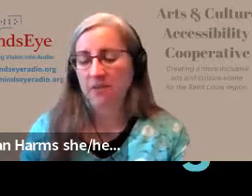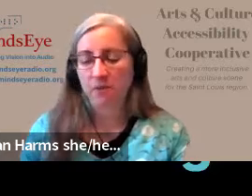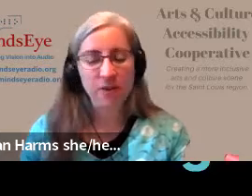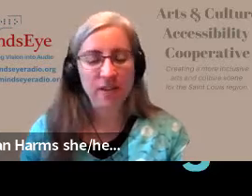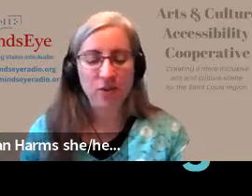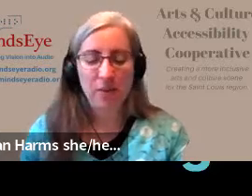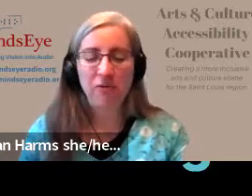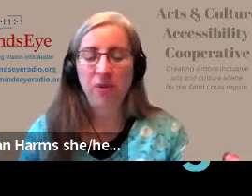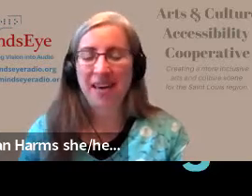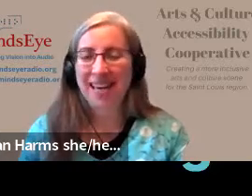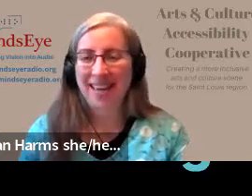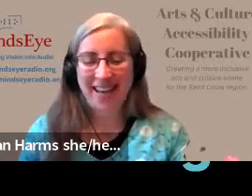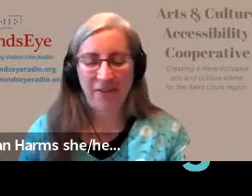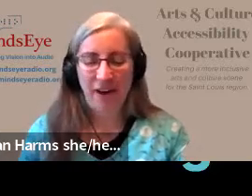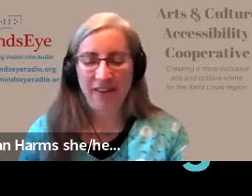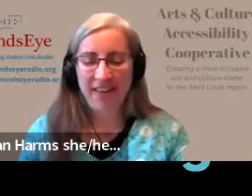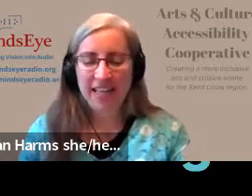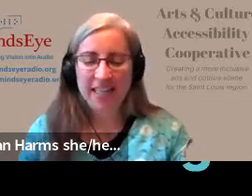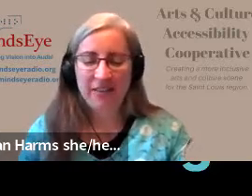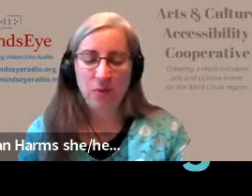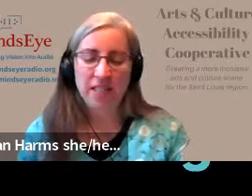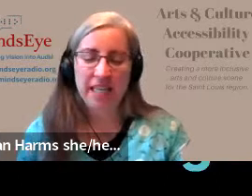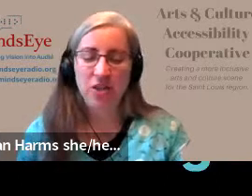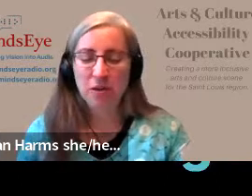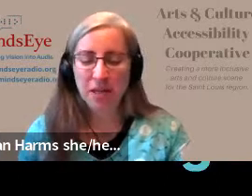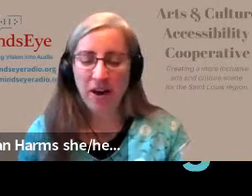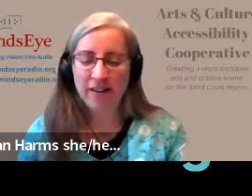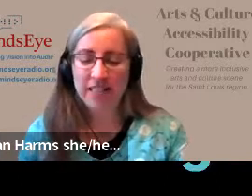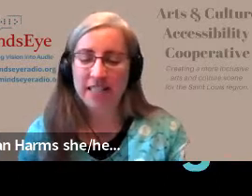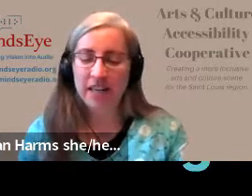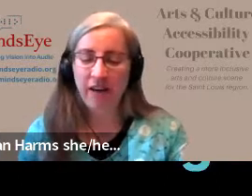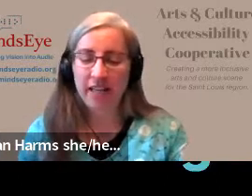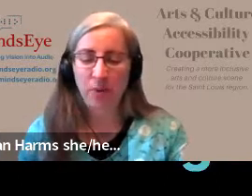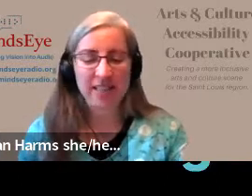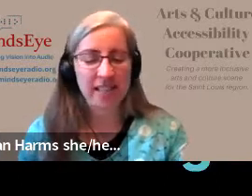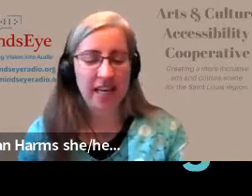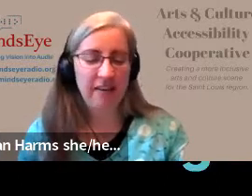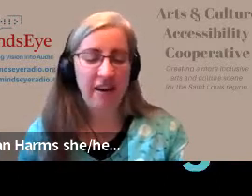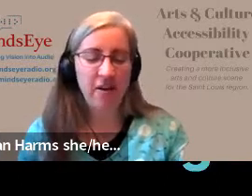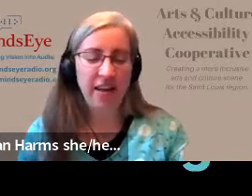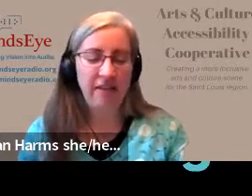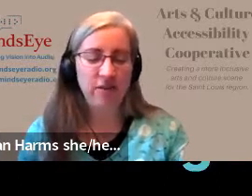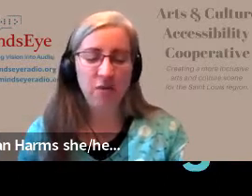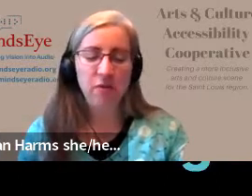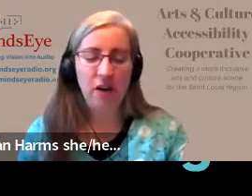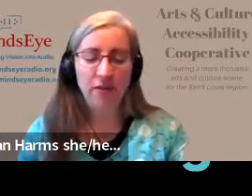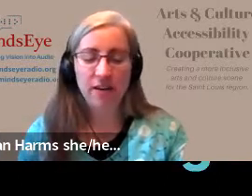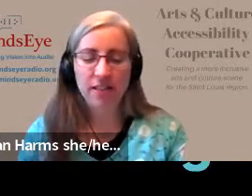ed his dream of playing in the NFL. After several tough years,